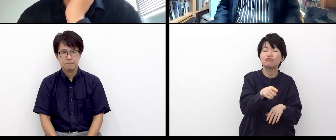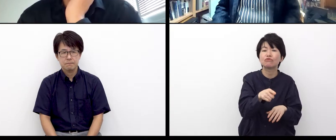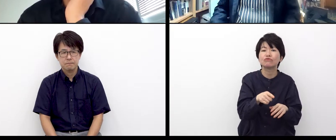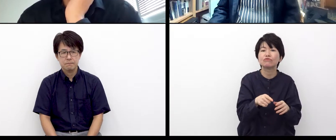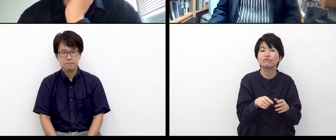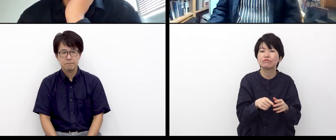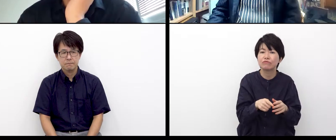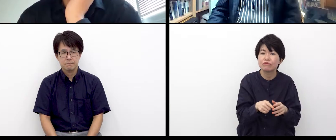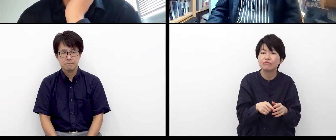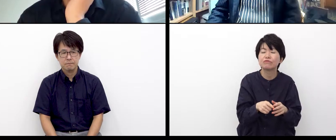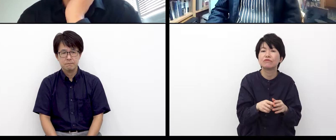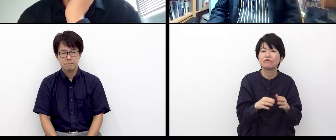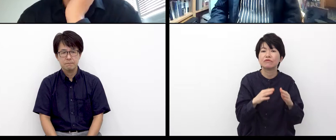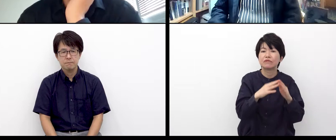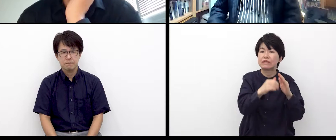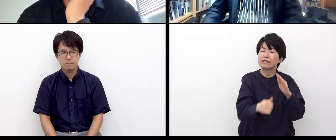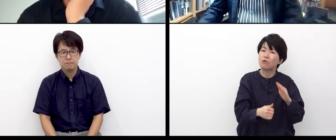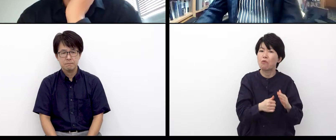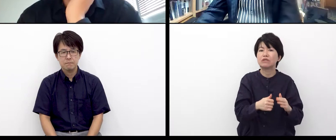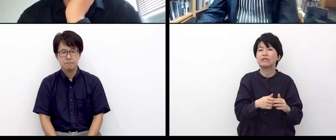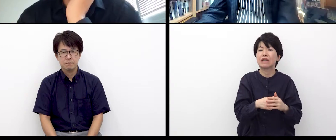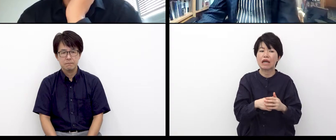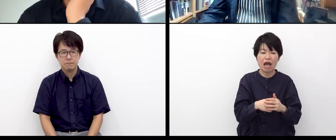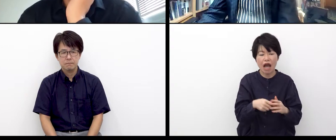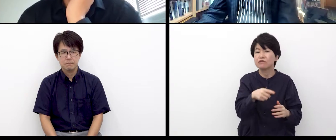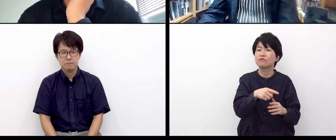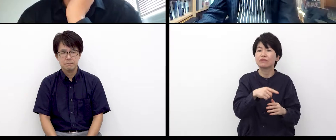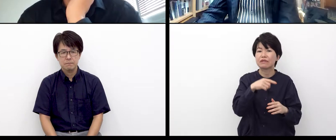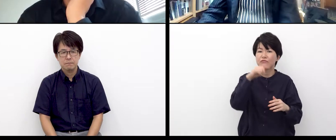there are less reports in the media emphasizing “hikikomori”.